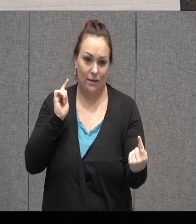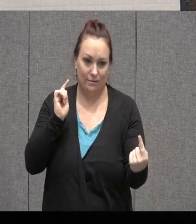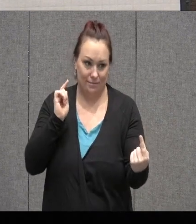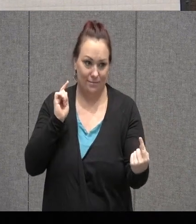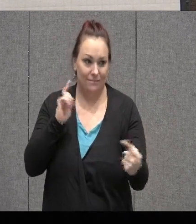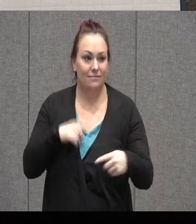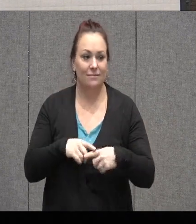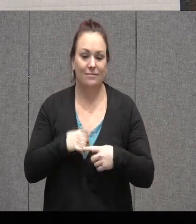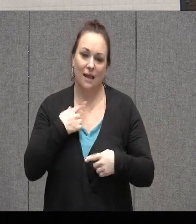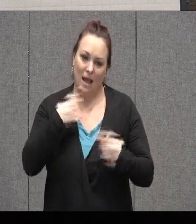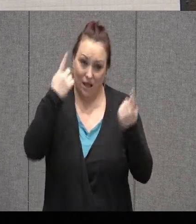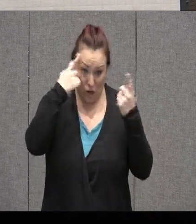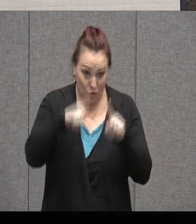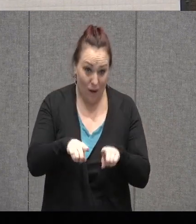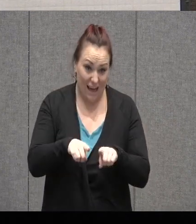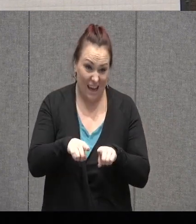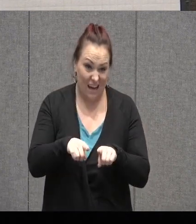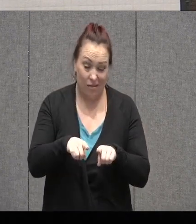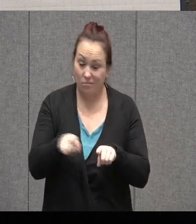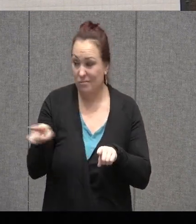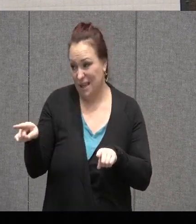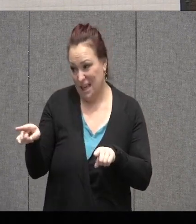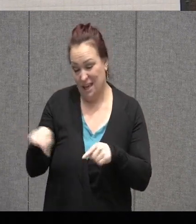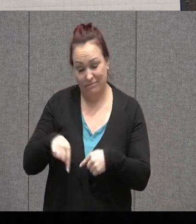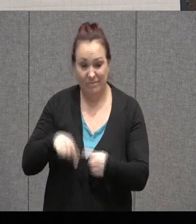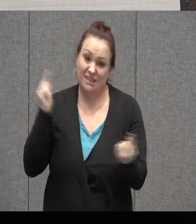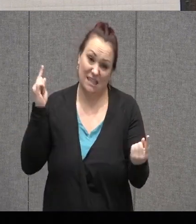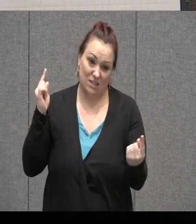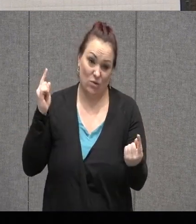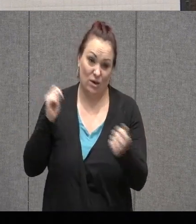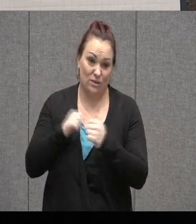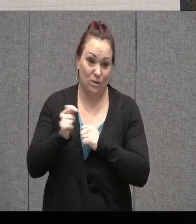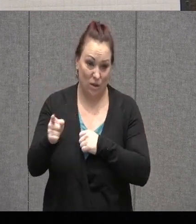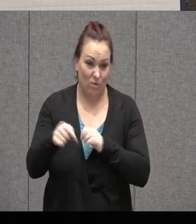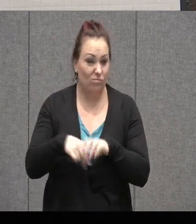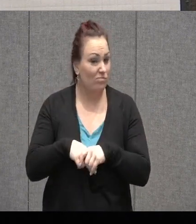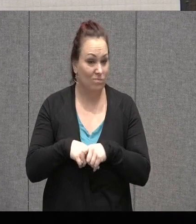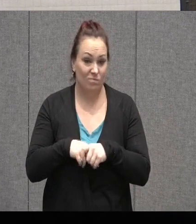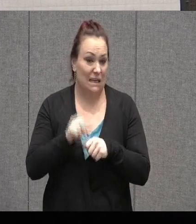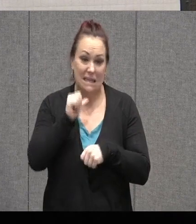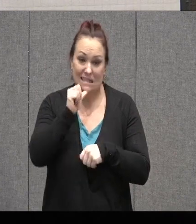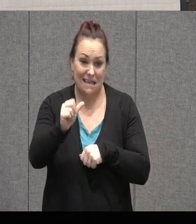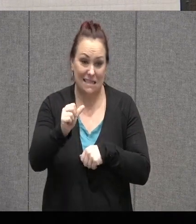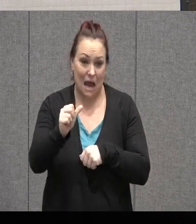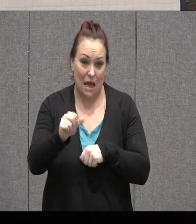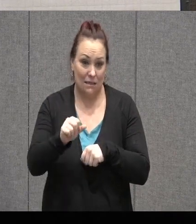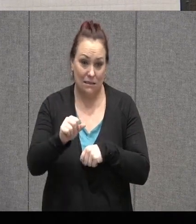Yes. I agree with you, but he disagrees with me. So he doesn't agree, does he?